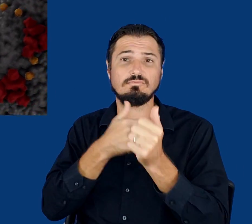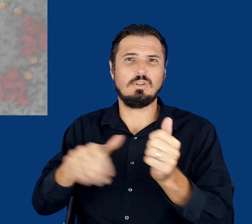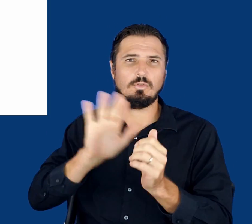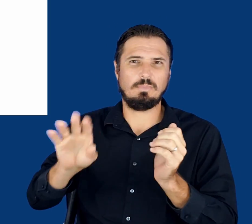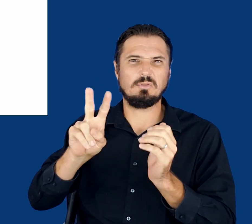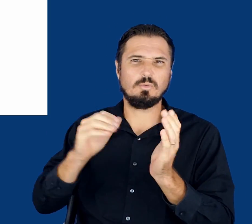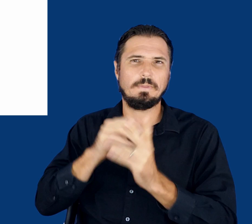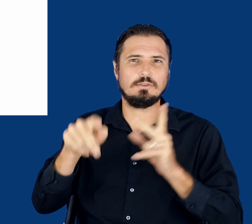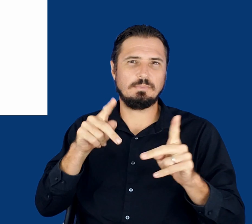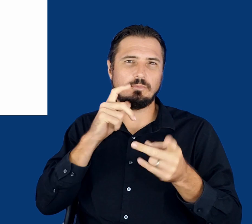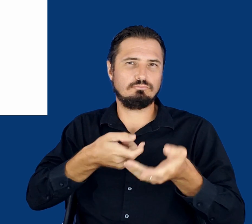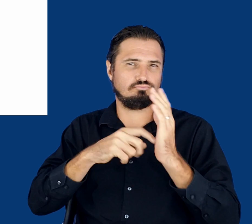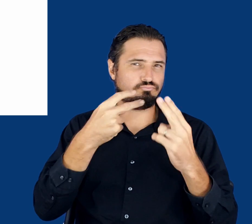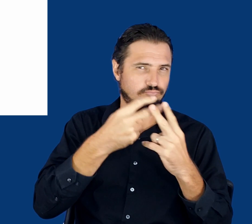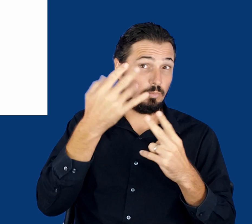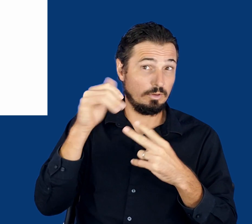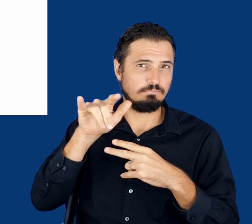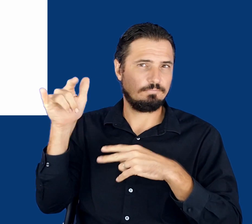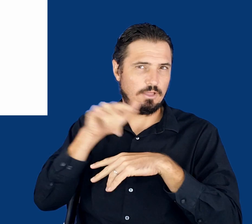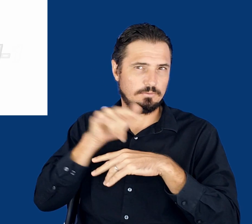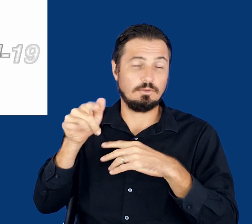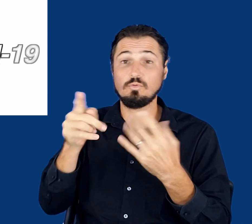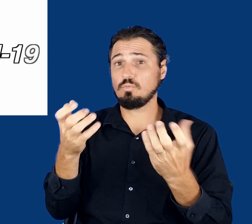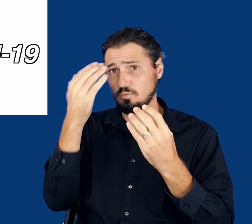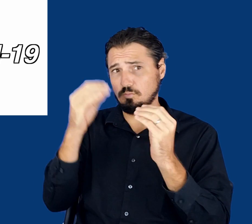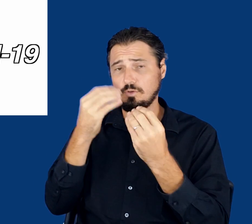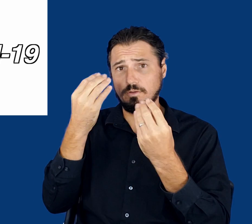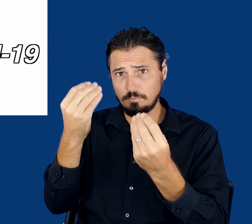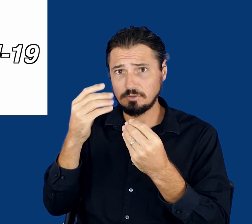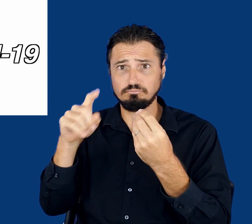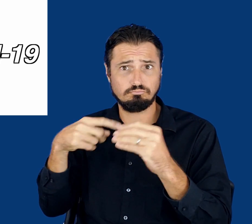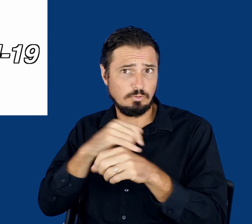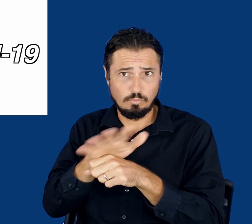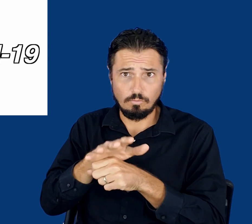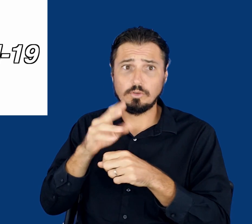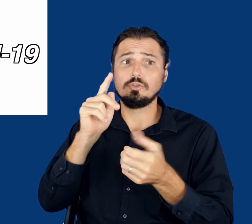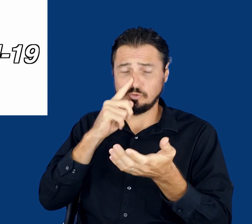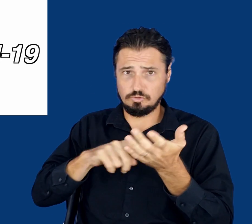For additional information on our COVID cases, please visit kauai.gov/COVID-19.